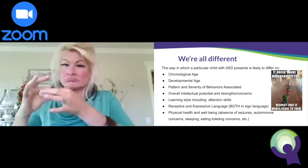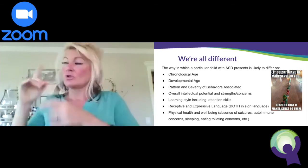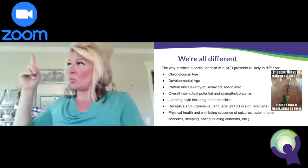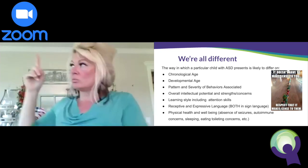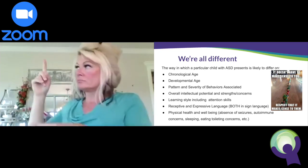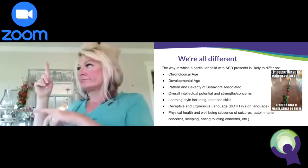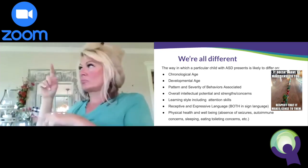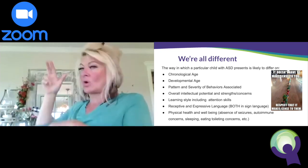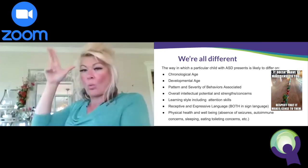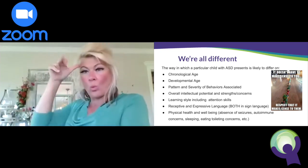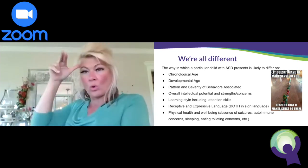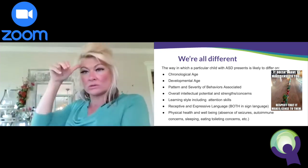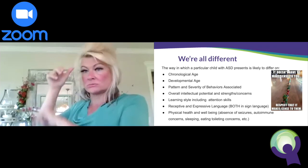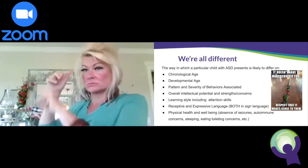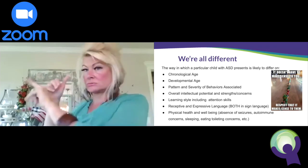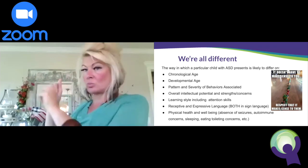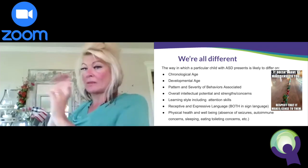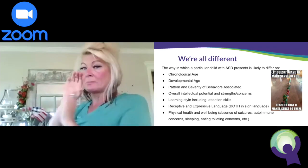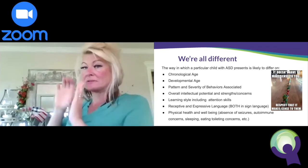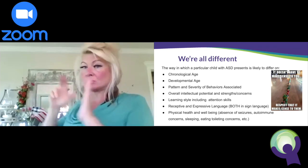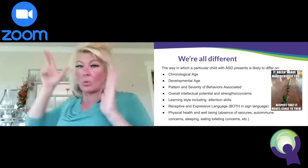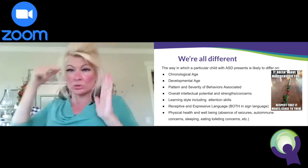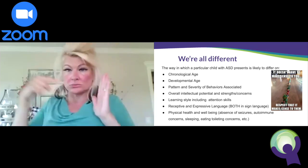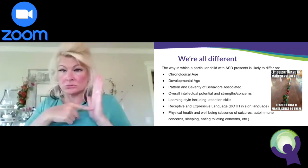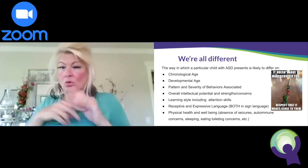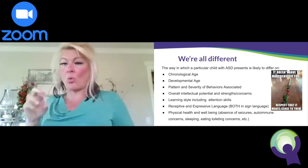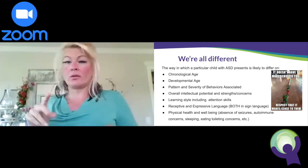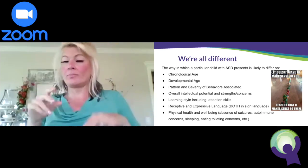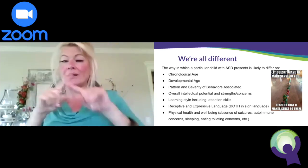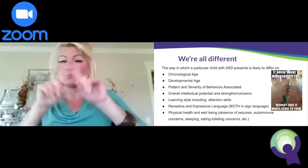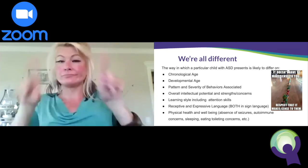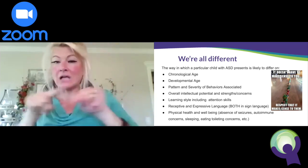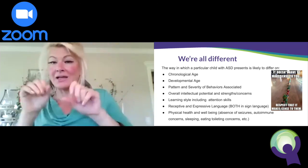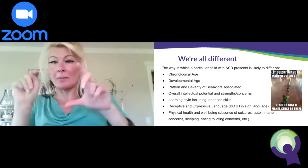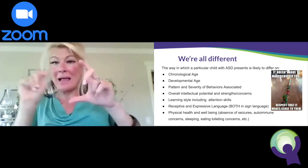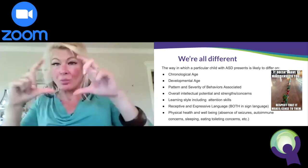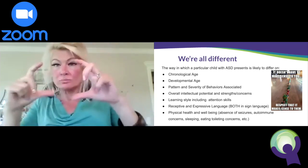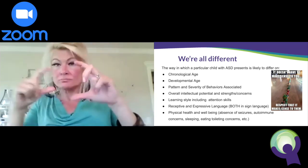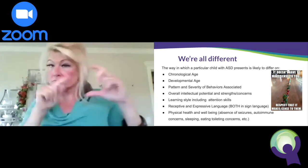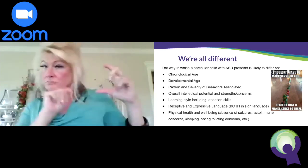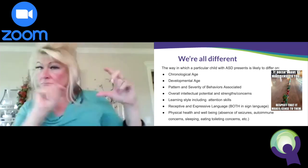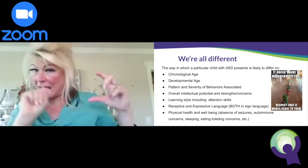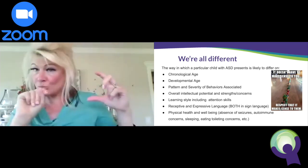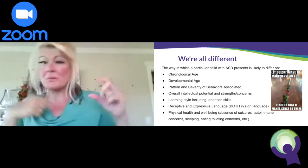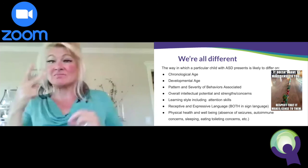their visual their receptive skills like knowing that.. let's say looking at a picture of a horse and knowing what it is and knowing